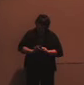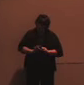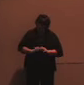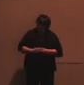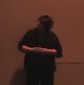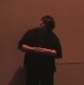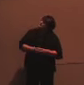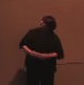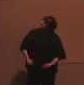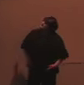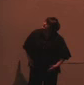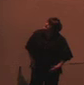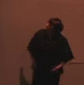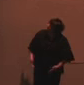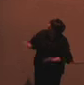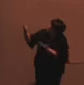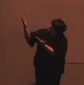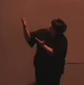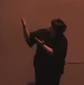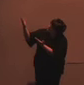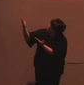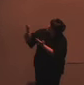This is the famous Le Corbusier drawings.